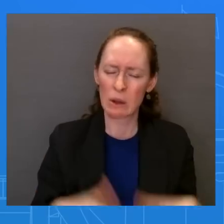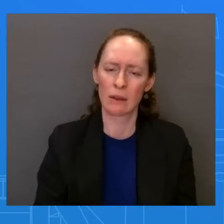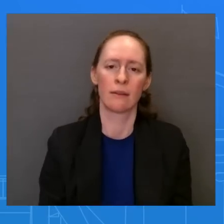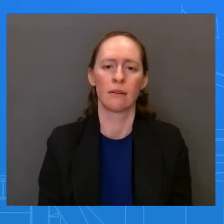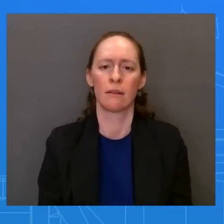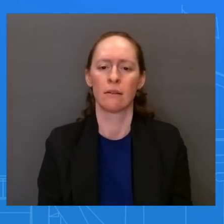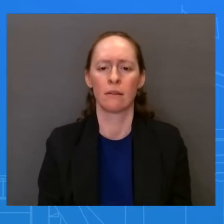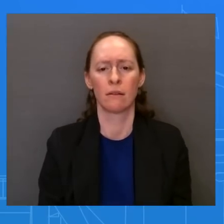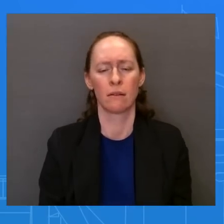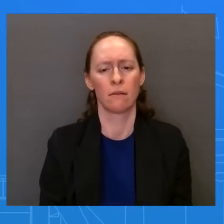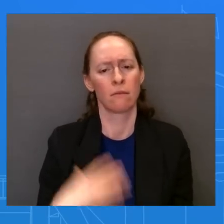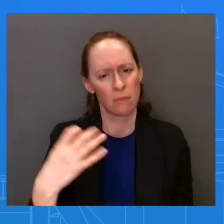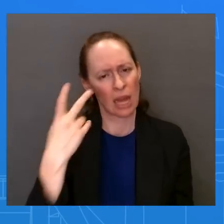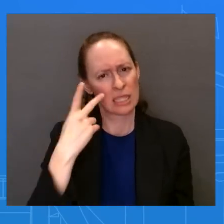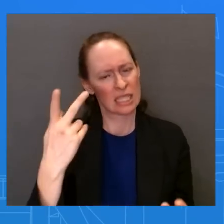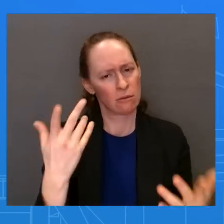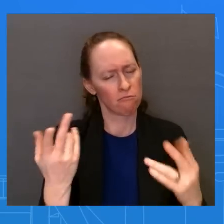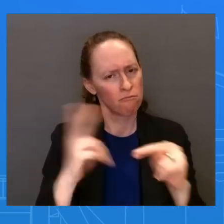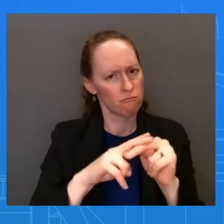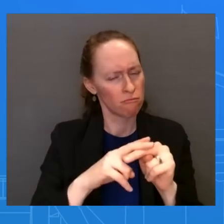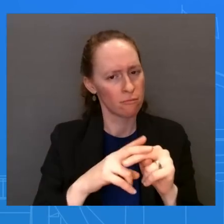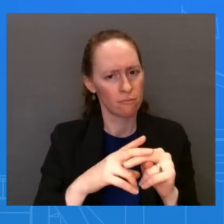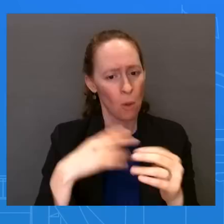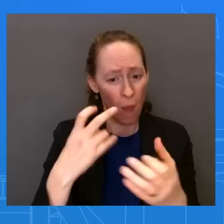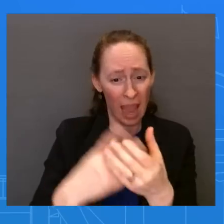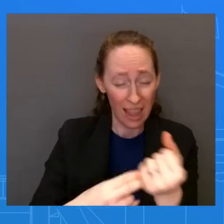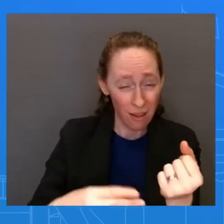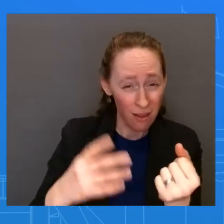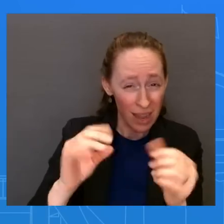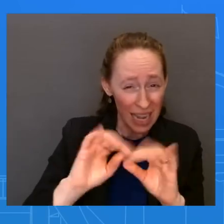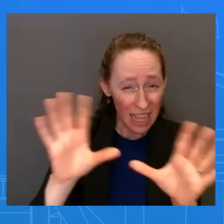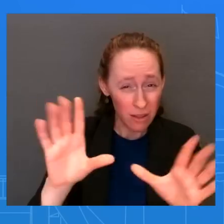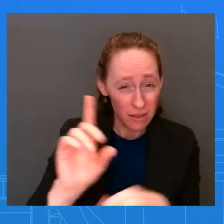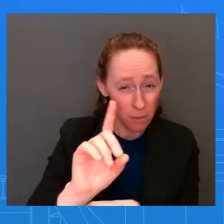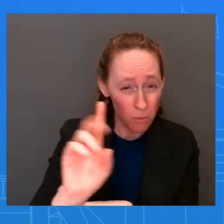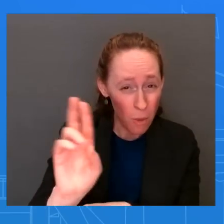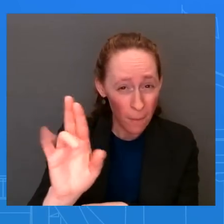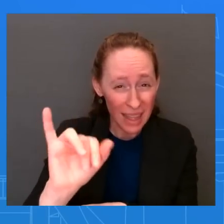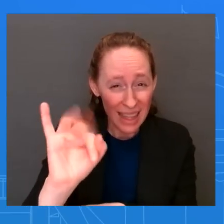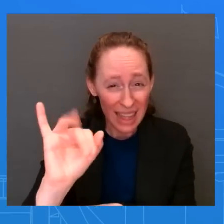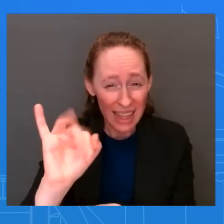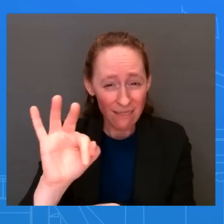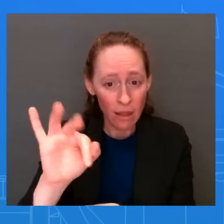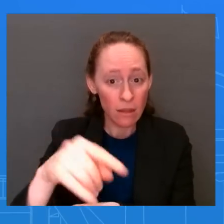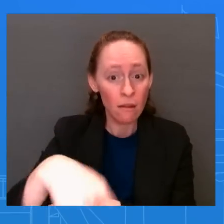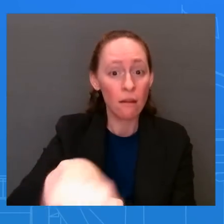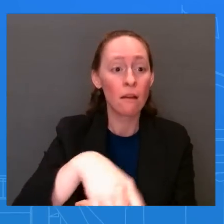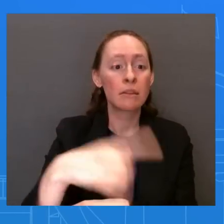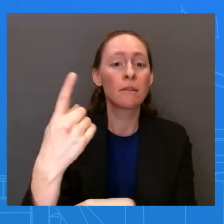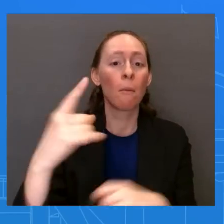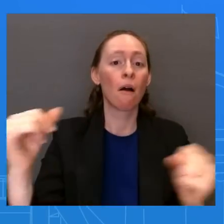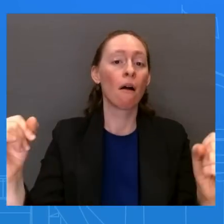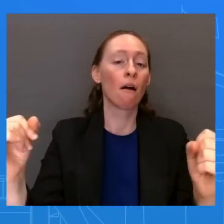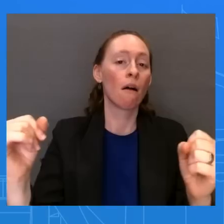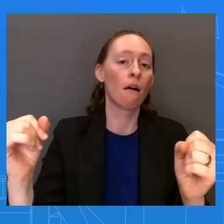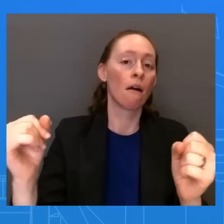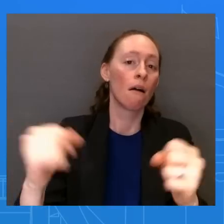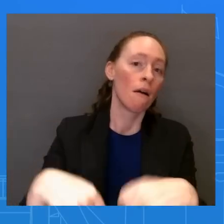if Democrats and Republicans -- in a bipartisan way -- reach an understanding, reach an agreement as it relates to the debt limit, the President would accept that? Ms. Jean-Pierre: What we -- we've been -- we've been very clear